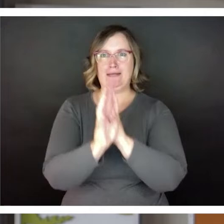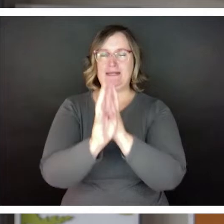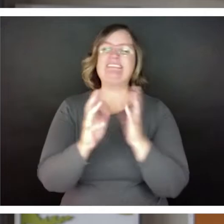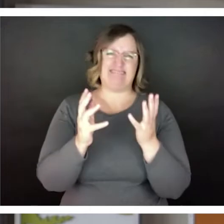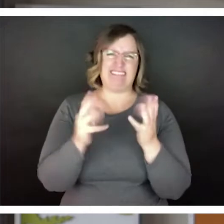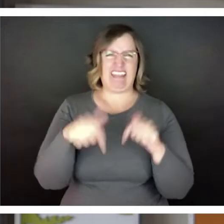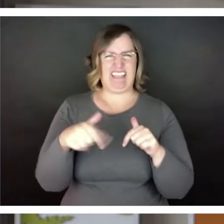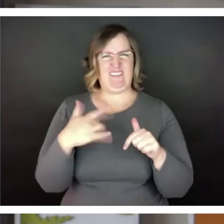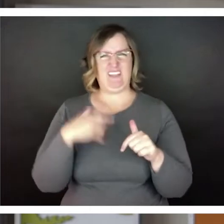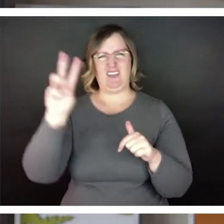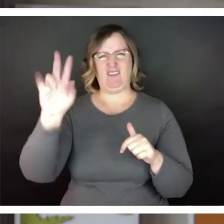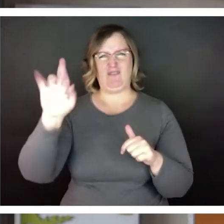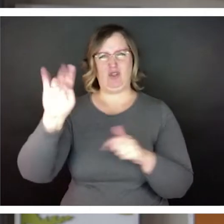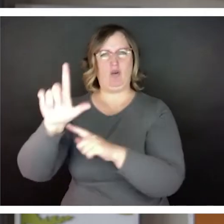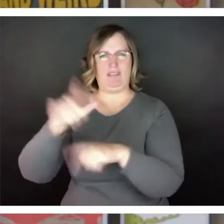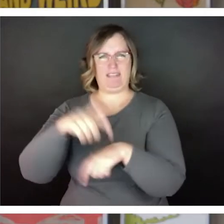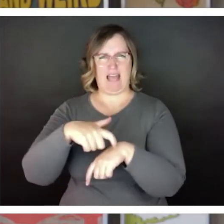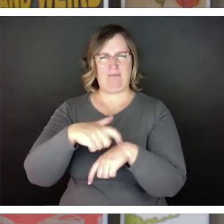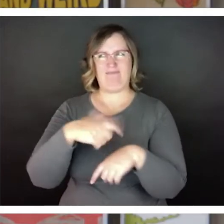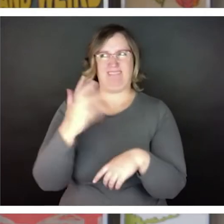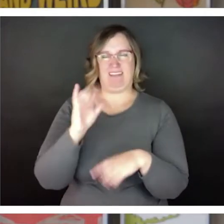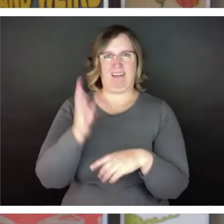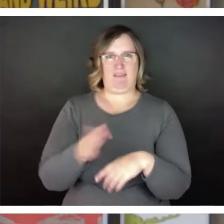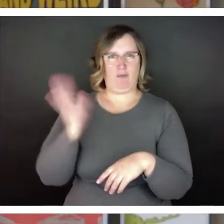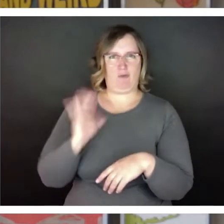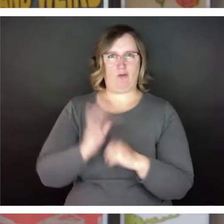at a time like no other. Over the past few years,